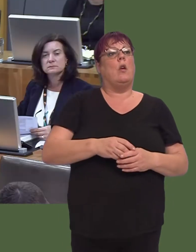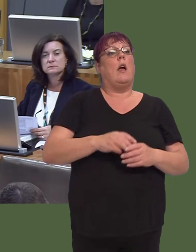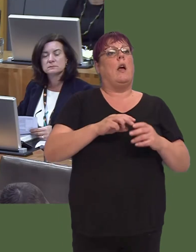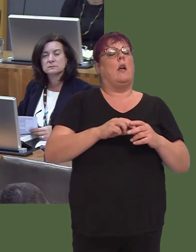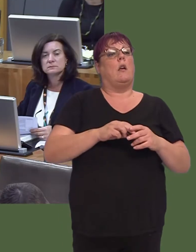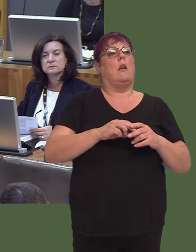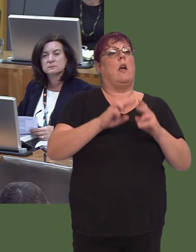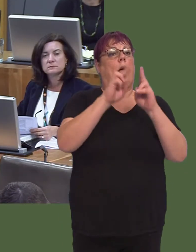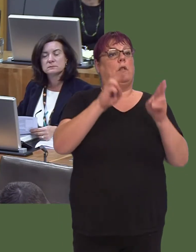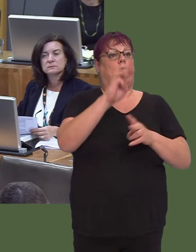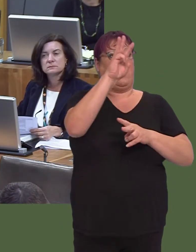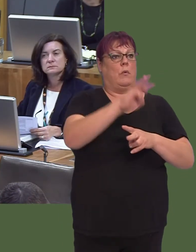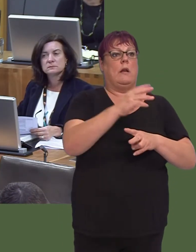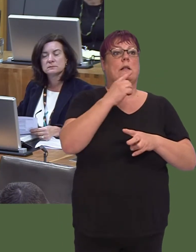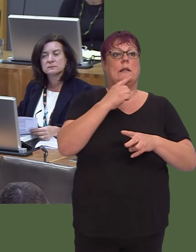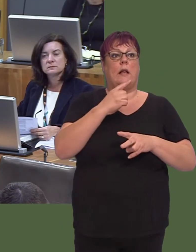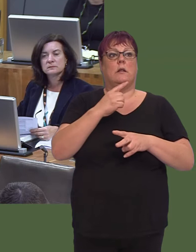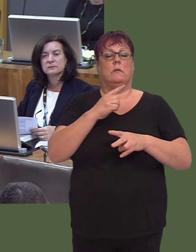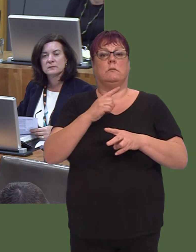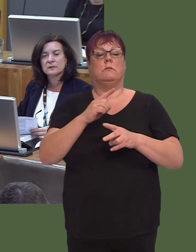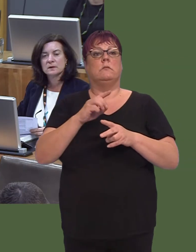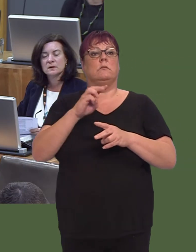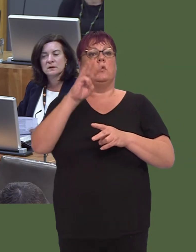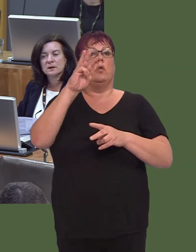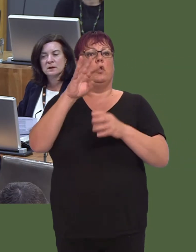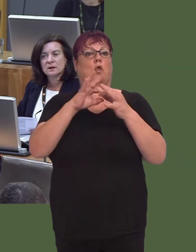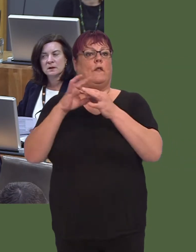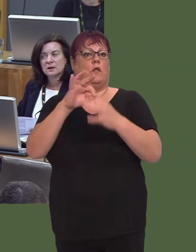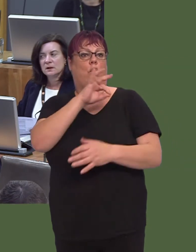Cymru recently reported that housing association tenants on universal credit in Wales are already